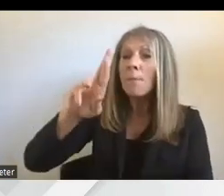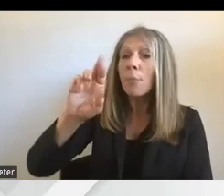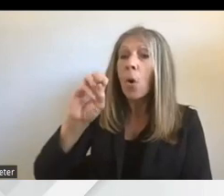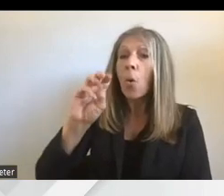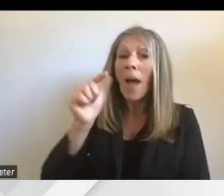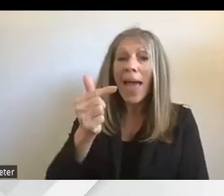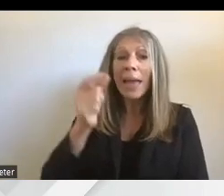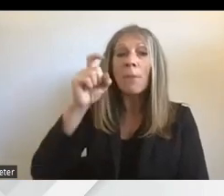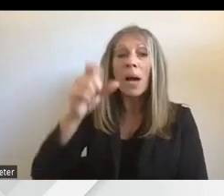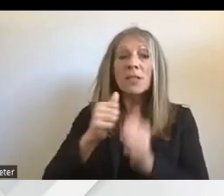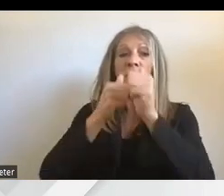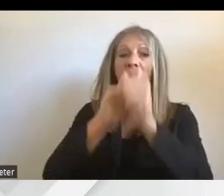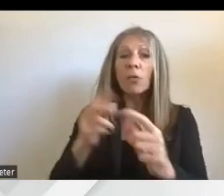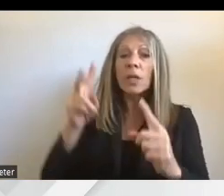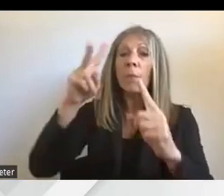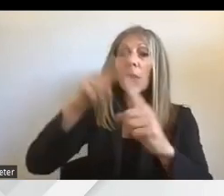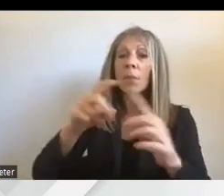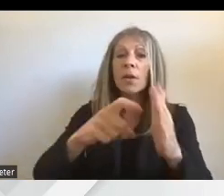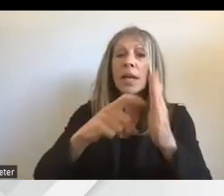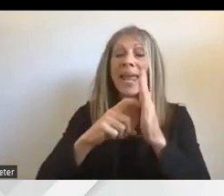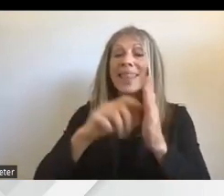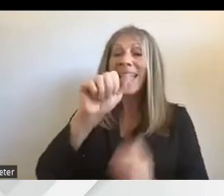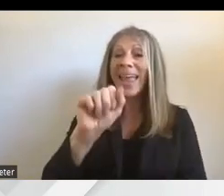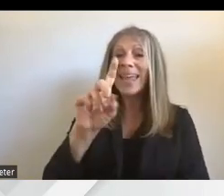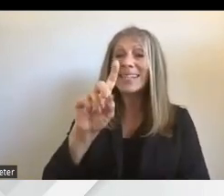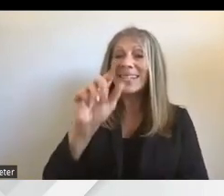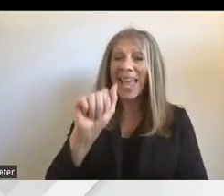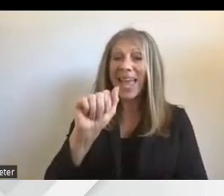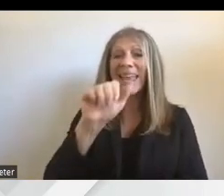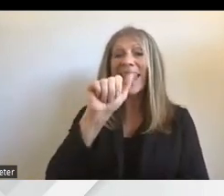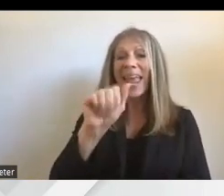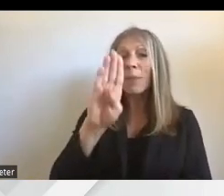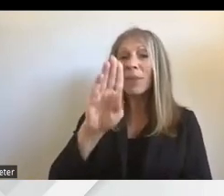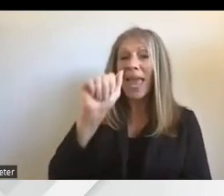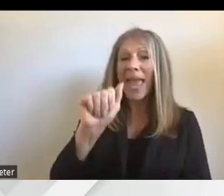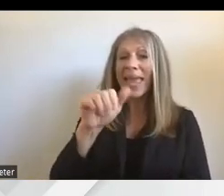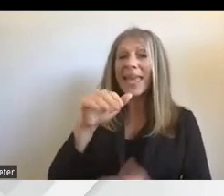comply with the applicable requirements in the ADA and ABA Accessibility Guidelines.